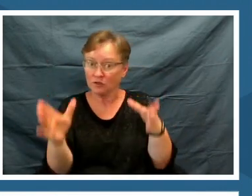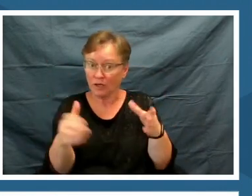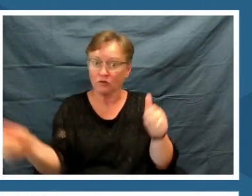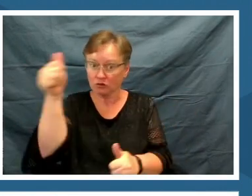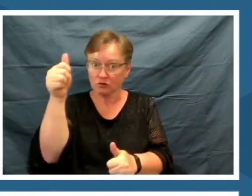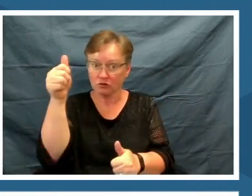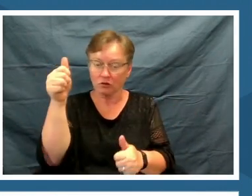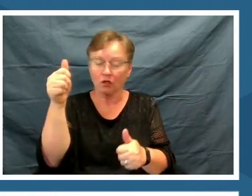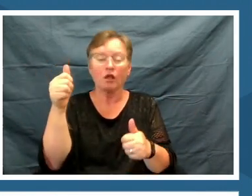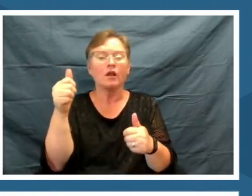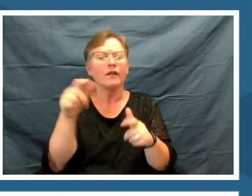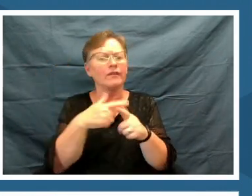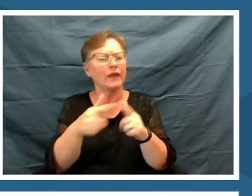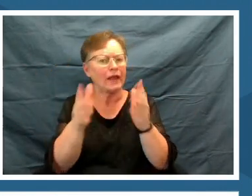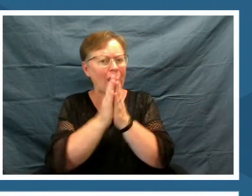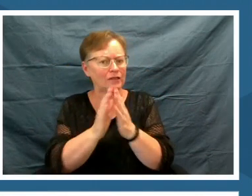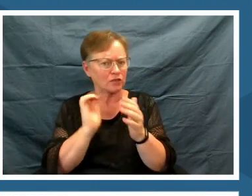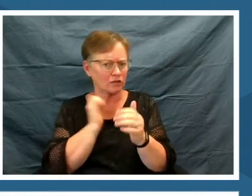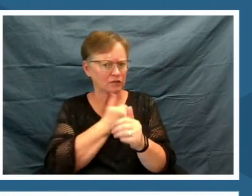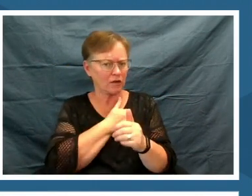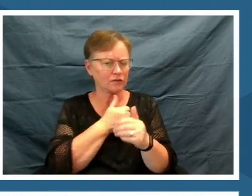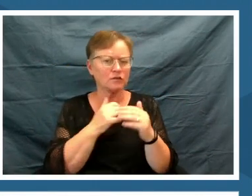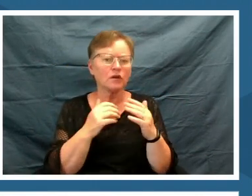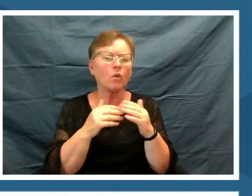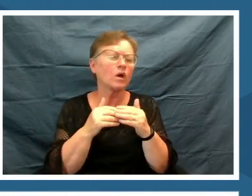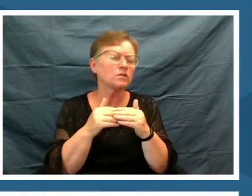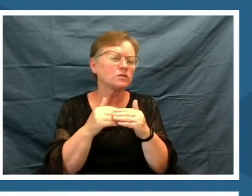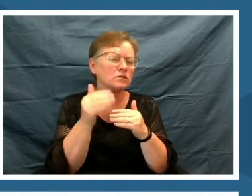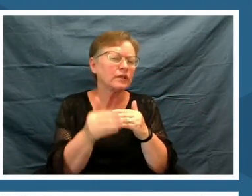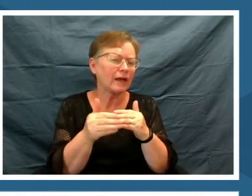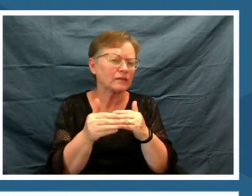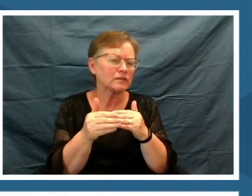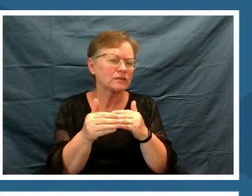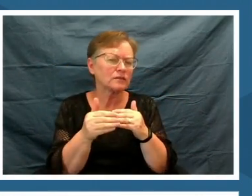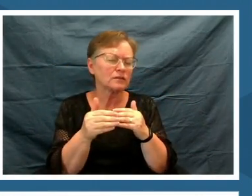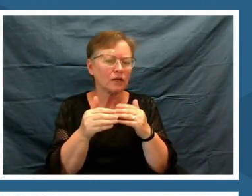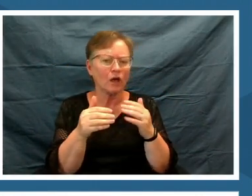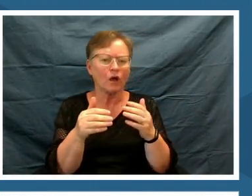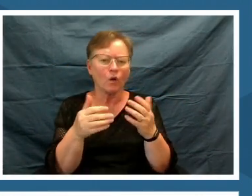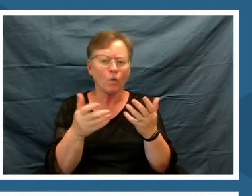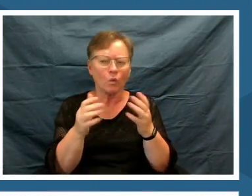next level or what's the push that we're getting as we think about